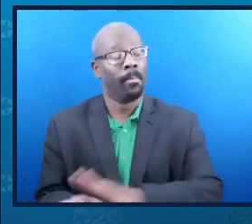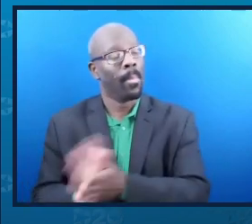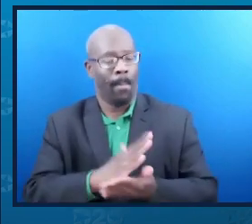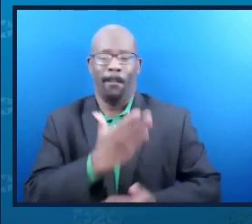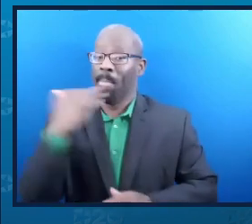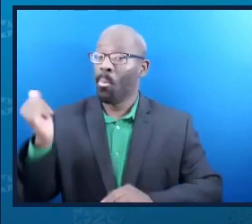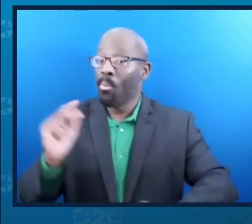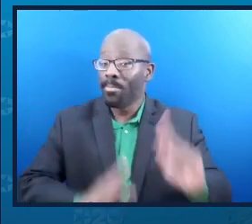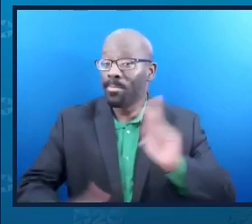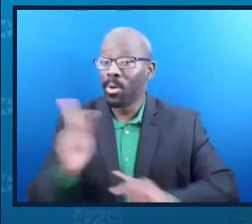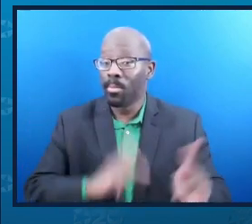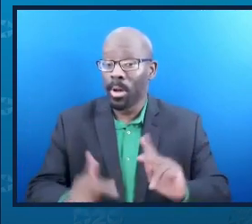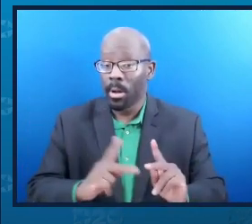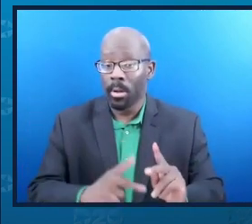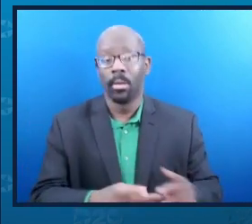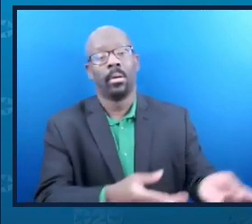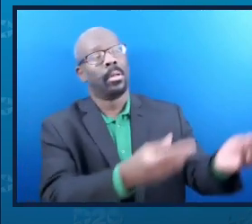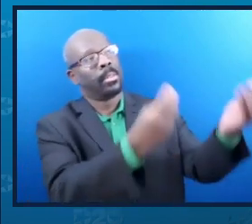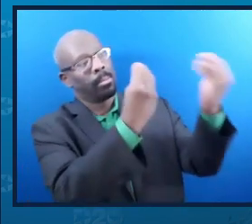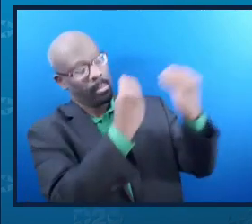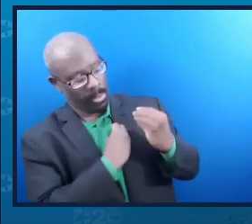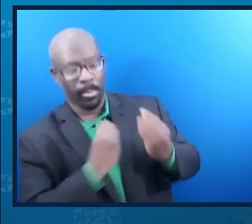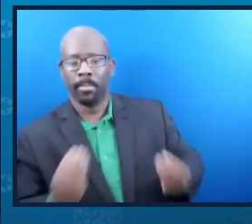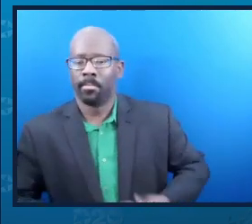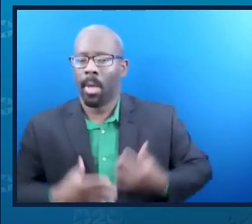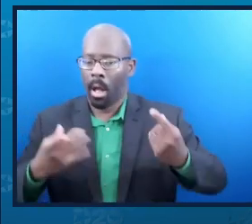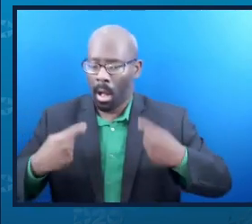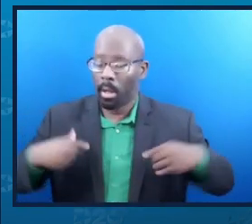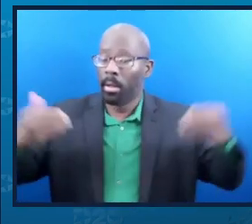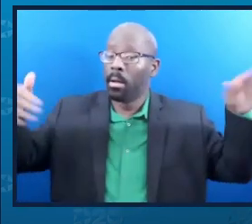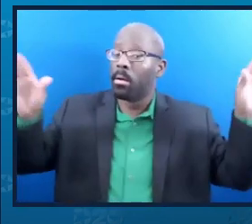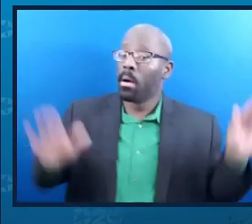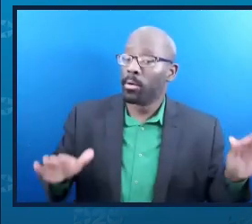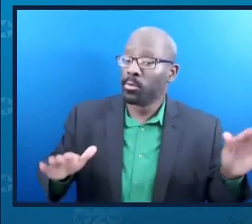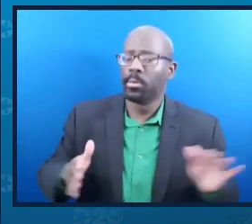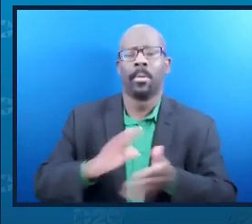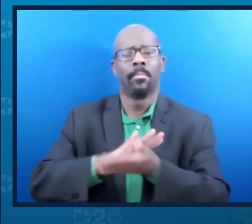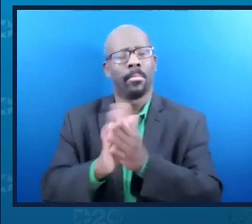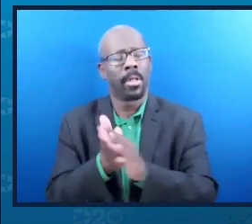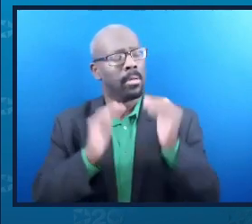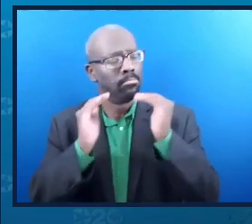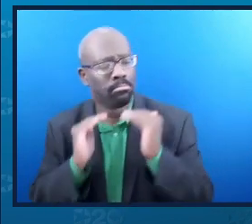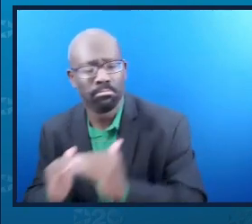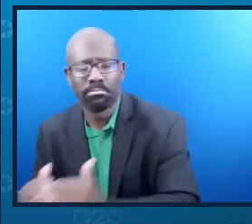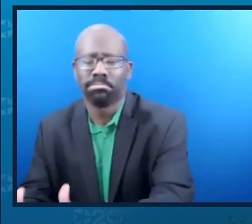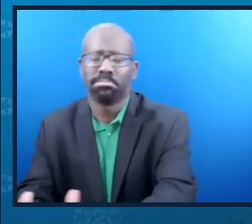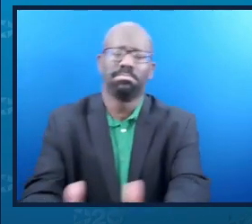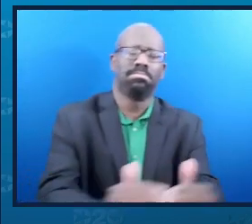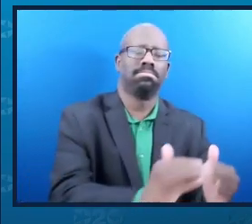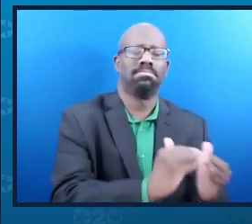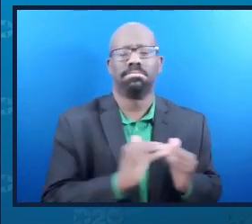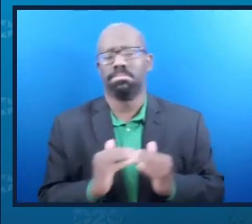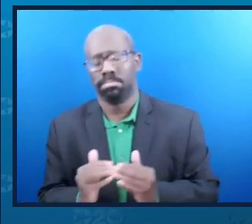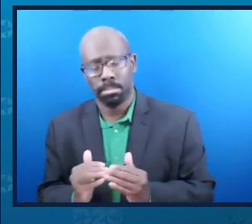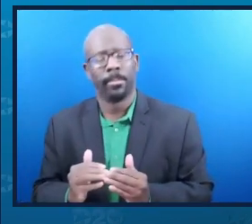INSPIRE OUR ANGELS IN PEACE, IN FAIRNESS, AND IN GENEROSITY.